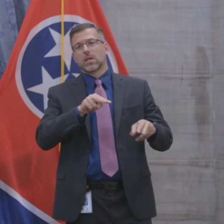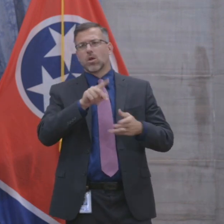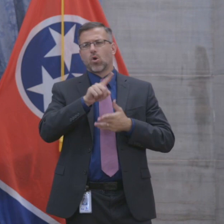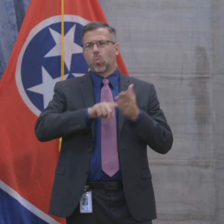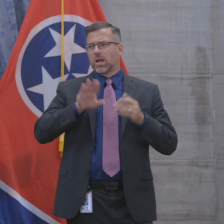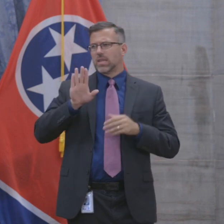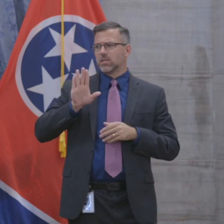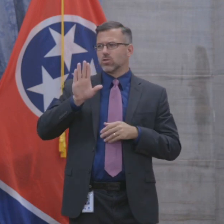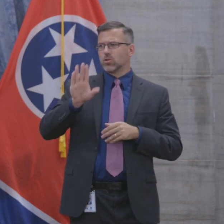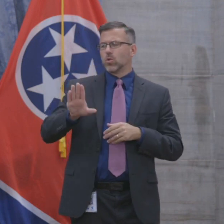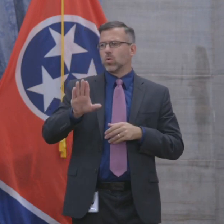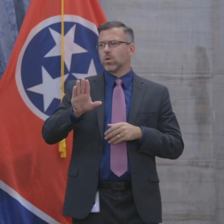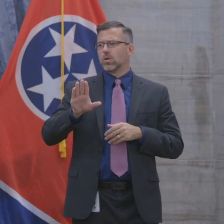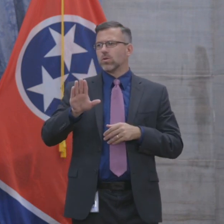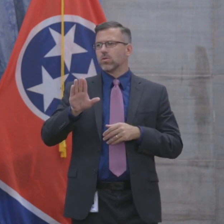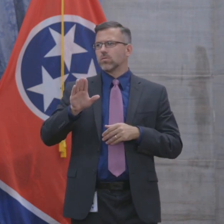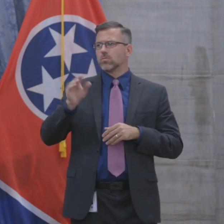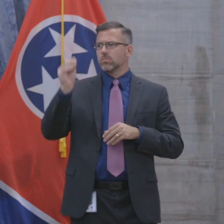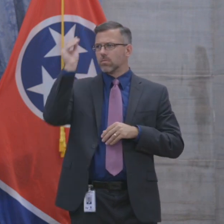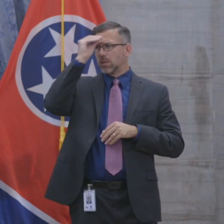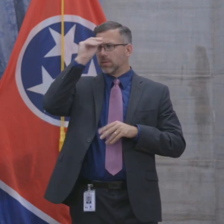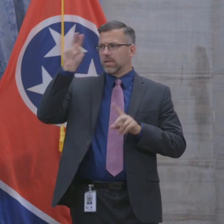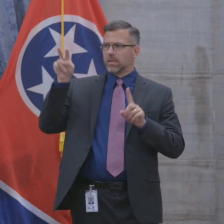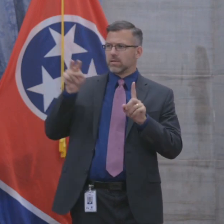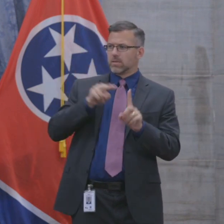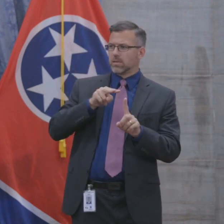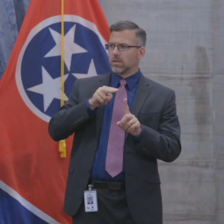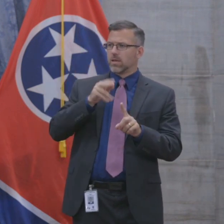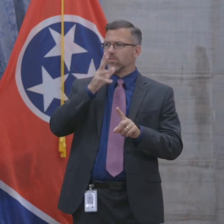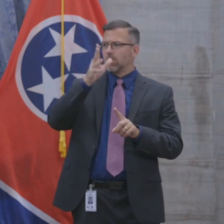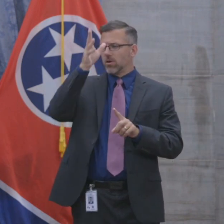so that we can -- so that we can see what's happening and